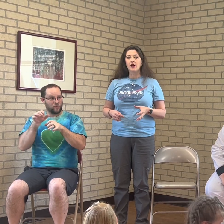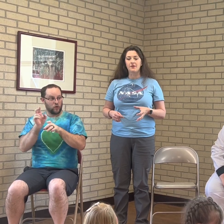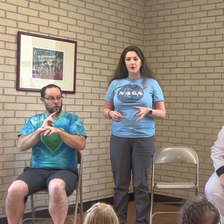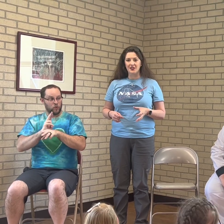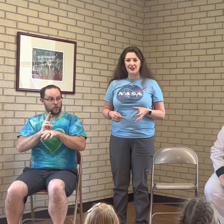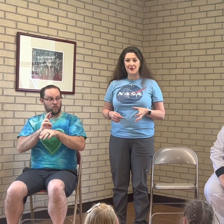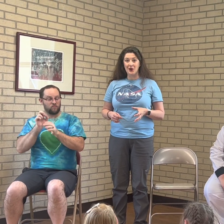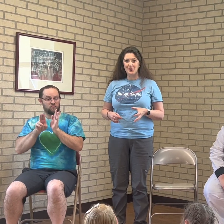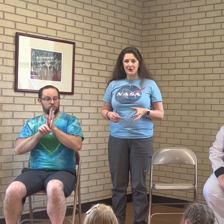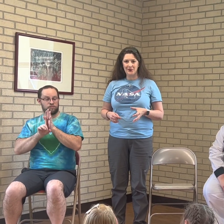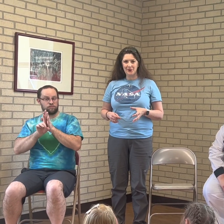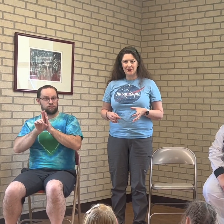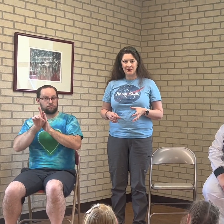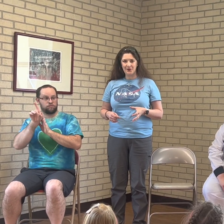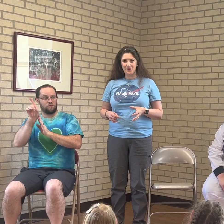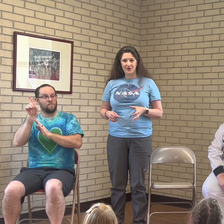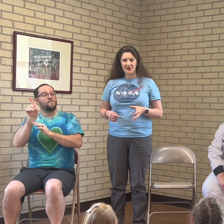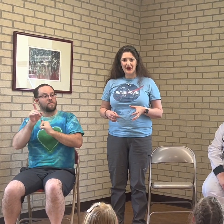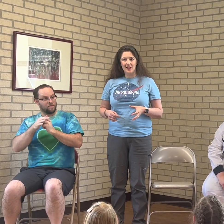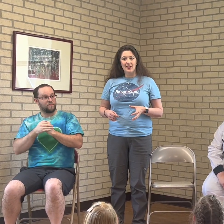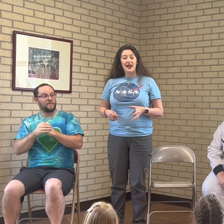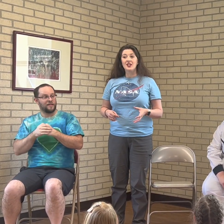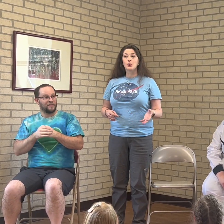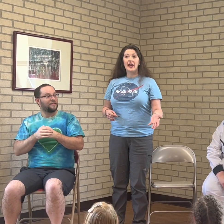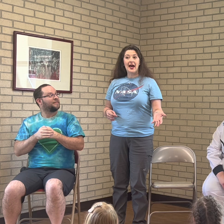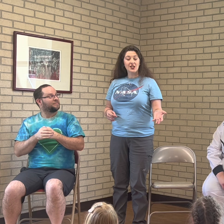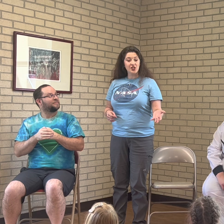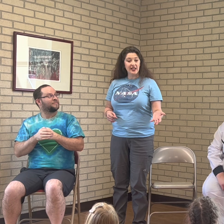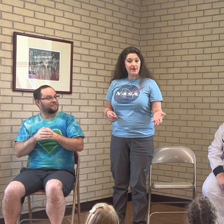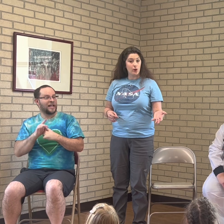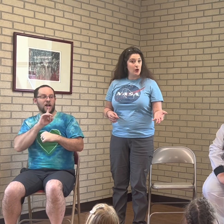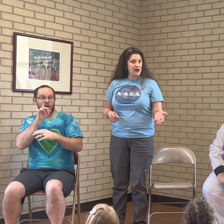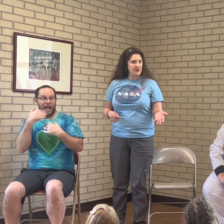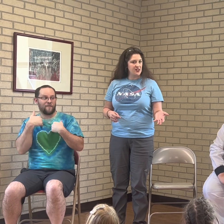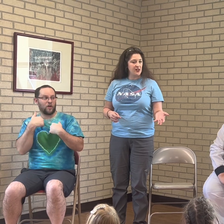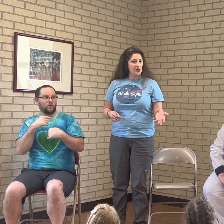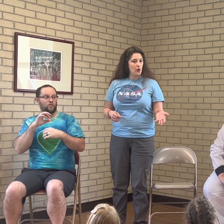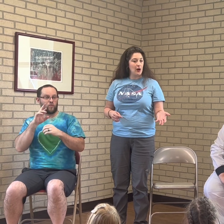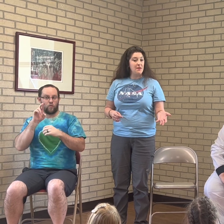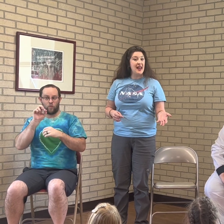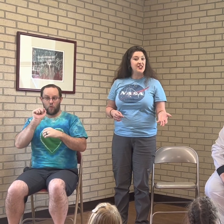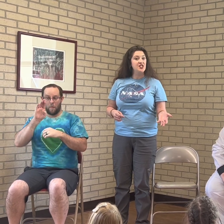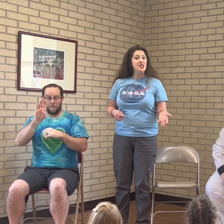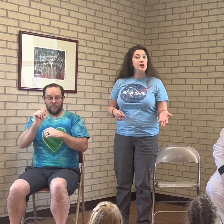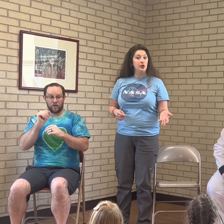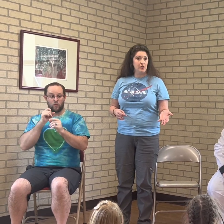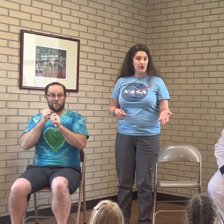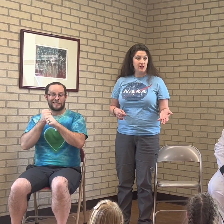Rocket Fuel to get to Mars. Yeah! So we actually have a robot that's gonna go up next year.